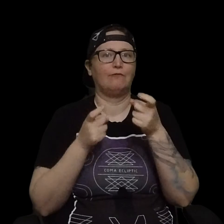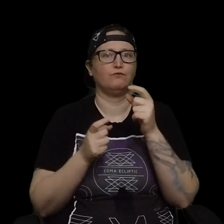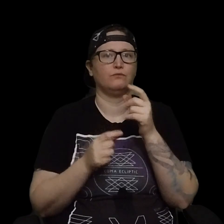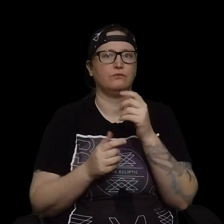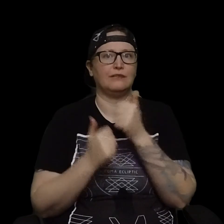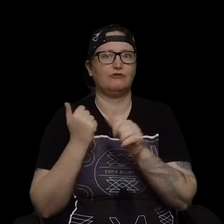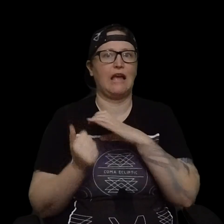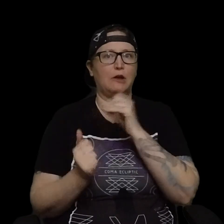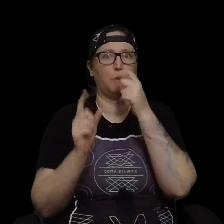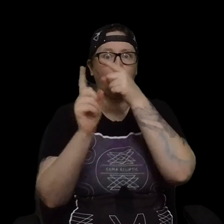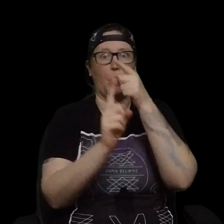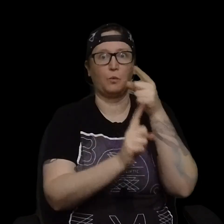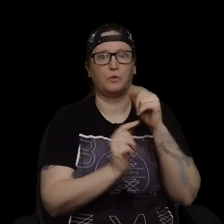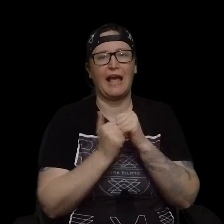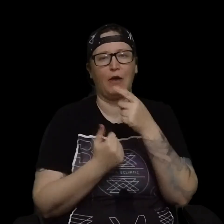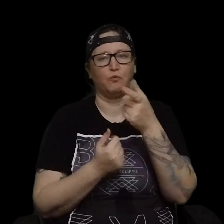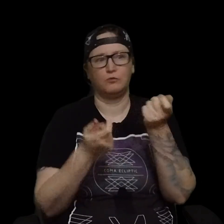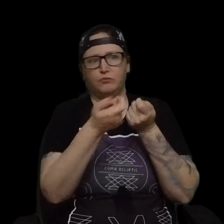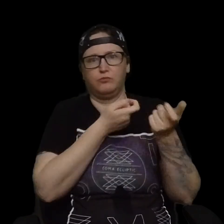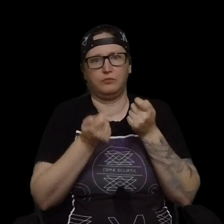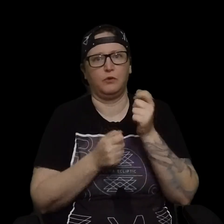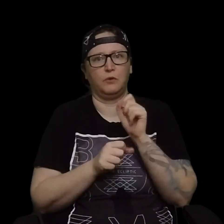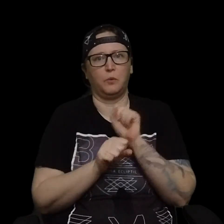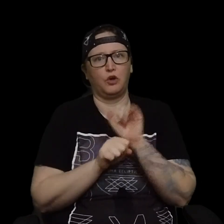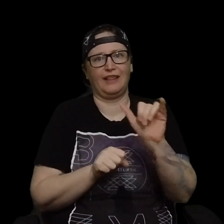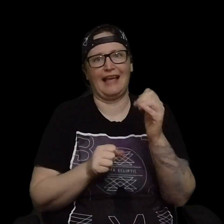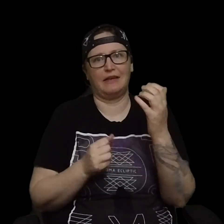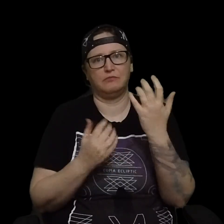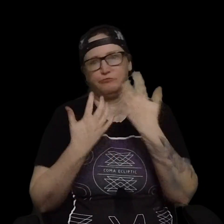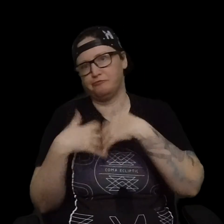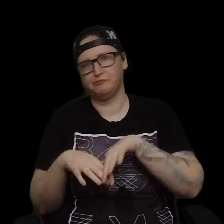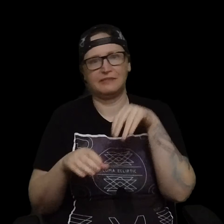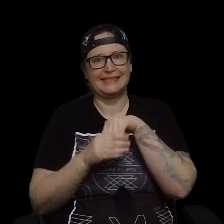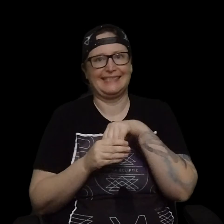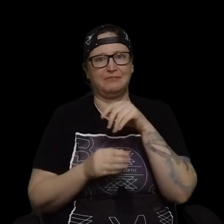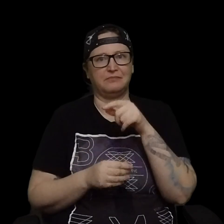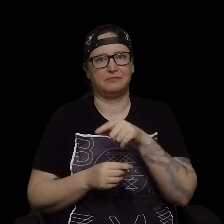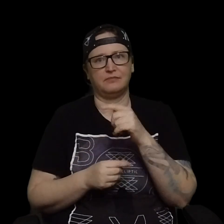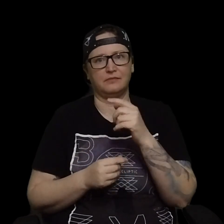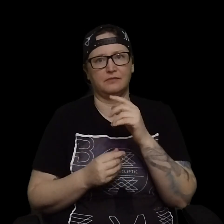and how you should manage the characters and their goals and try to you know work that out